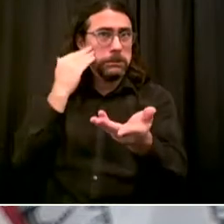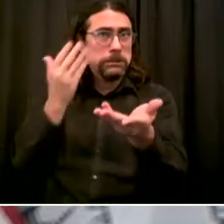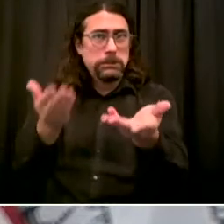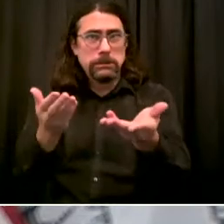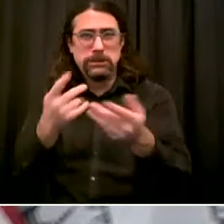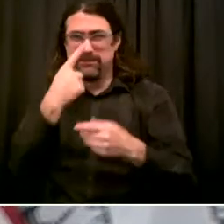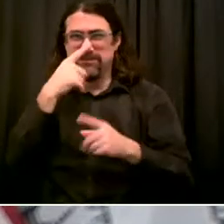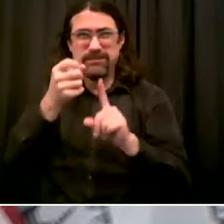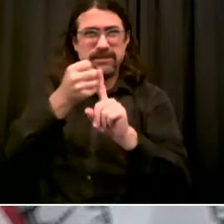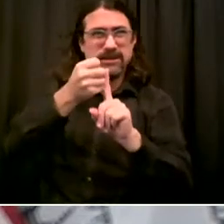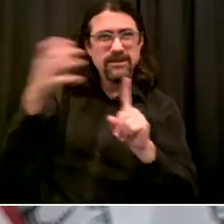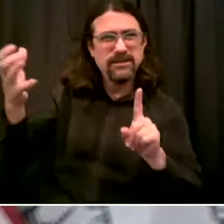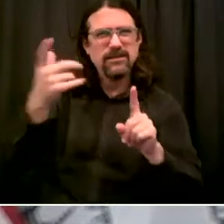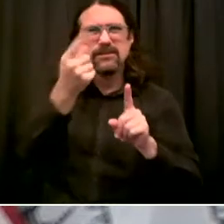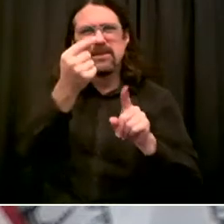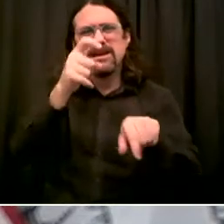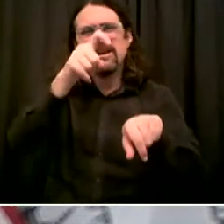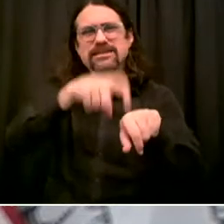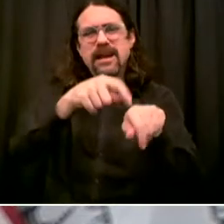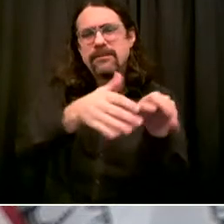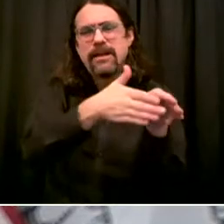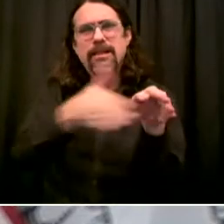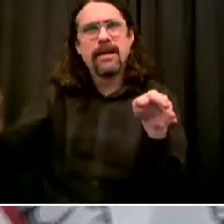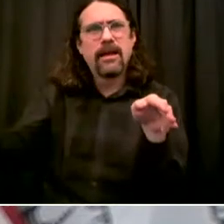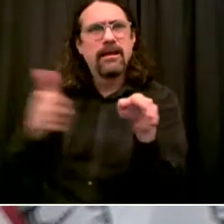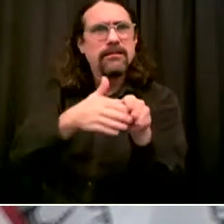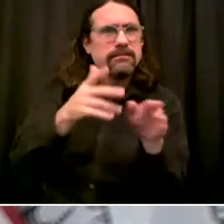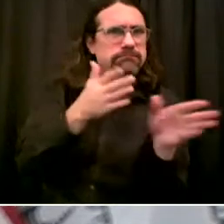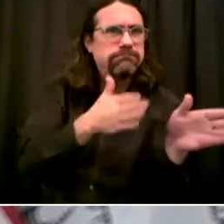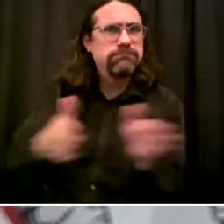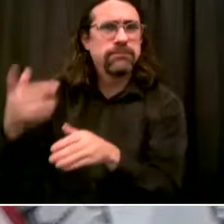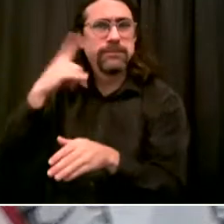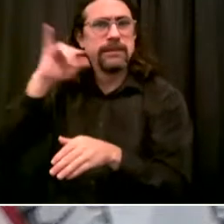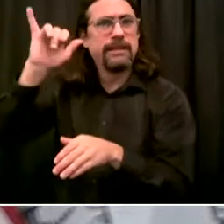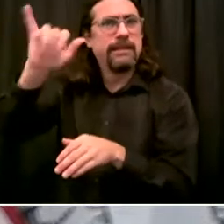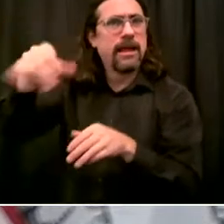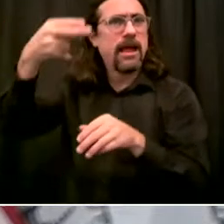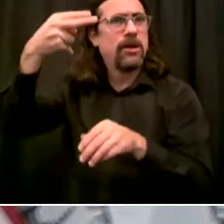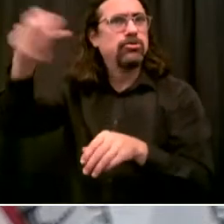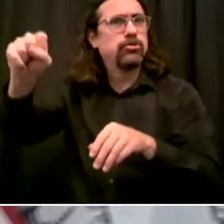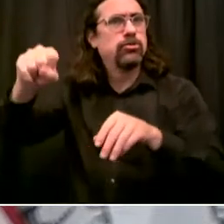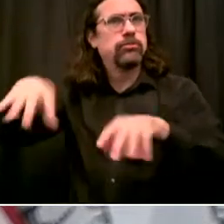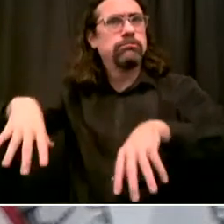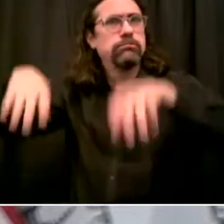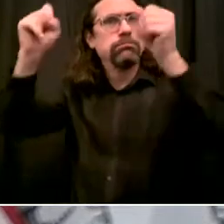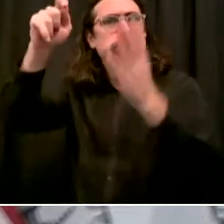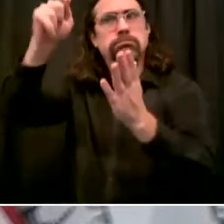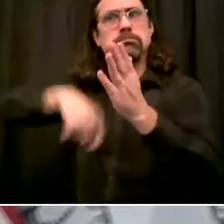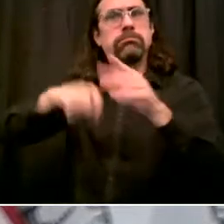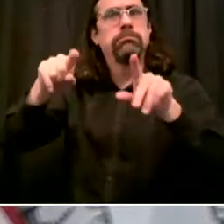AS THESE KIDS GET READY TO MAKE